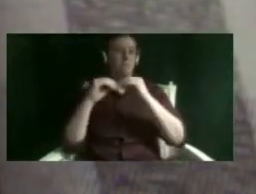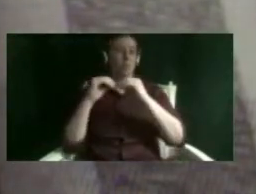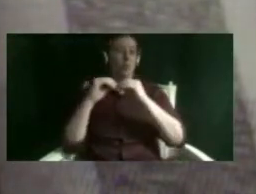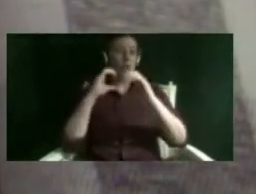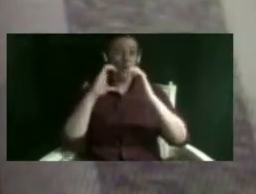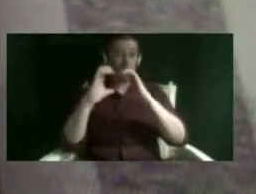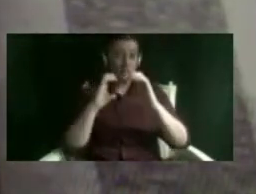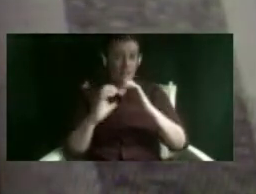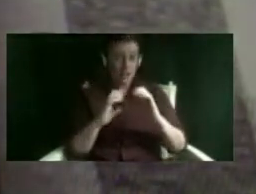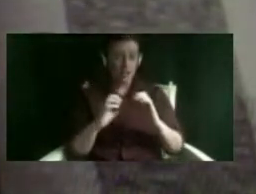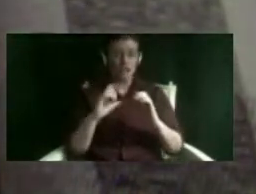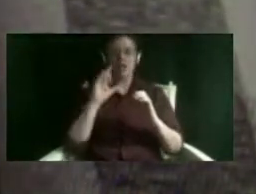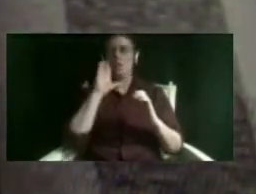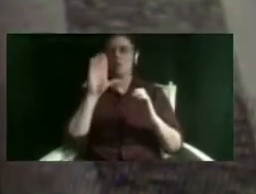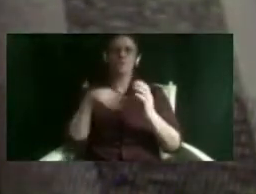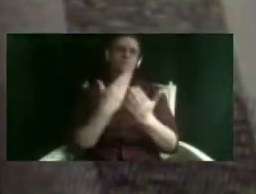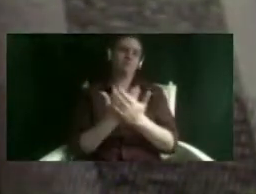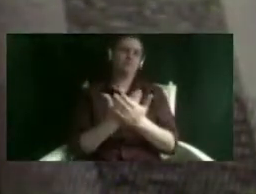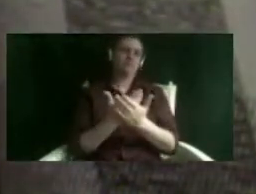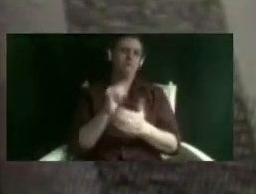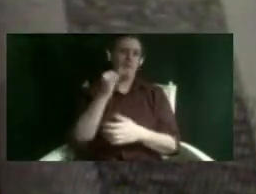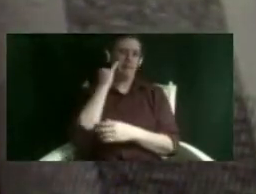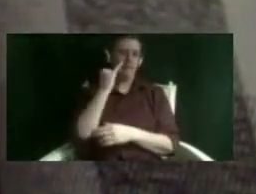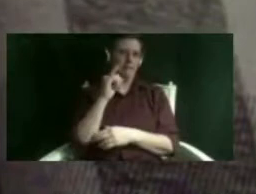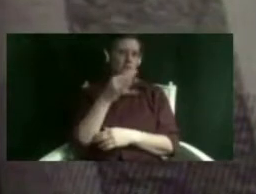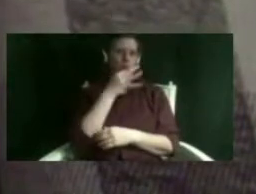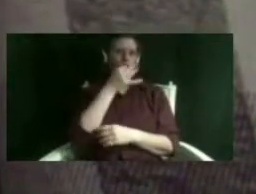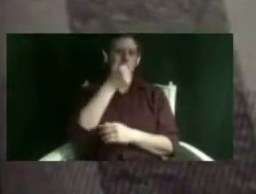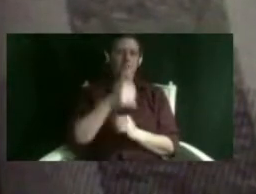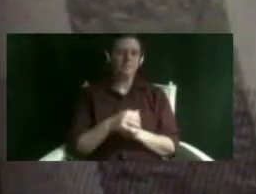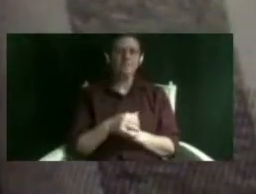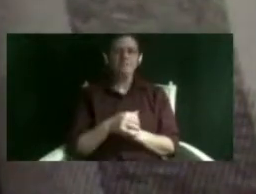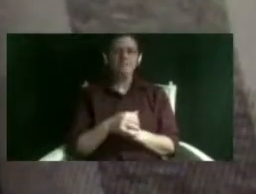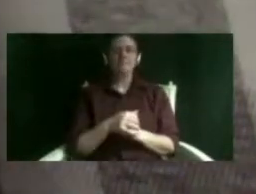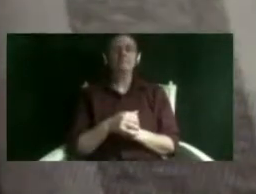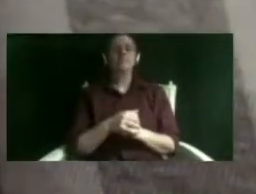have gotten there sooner so i had a conversation with her and then i came out my superior high